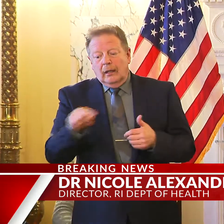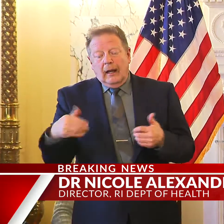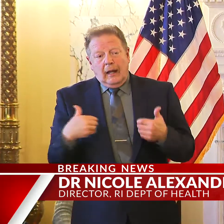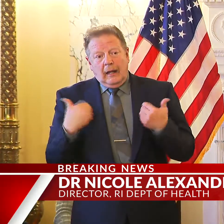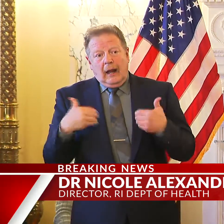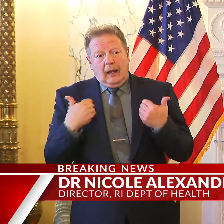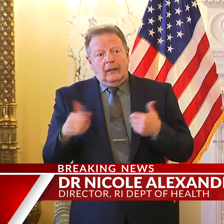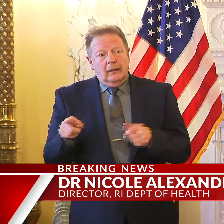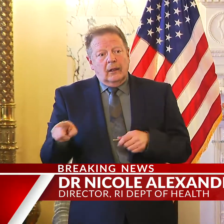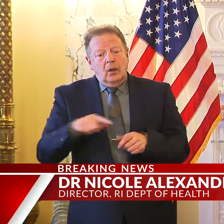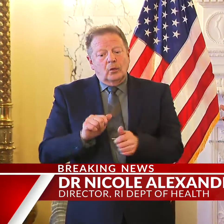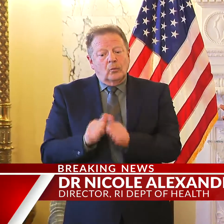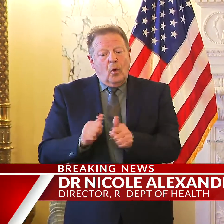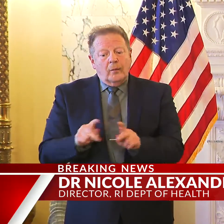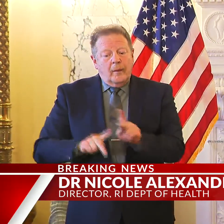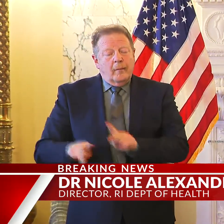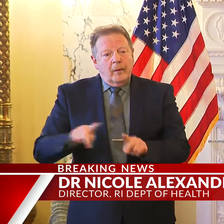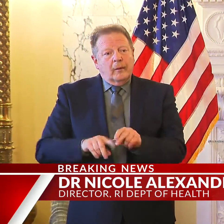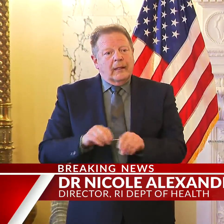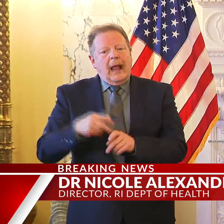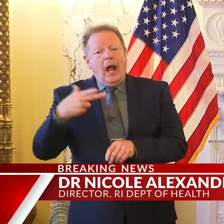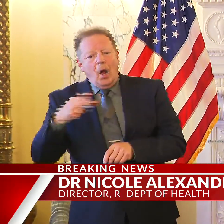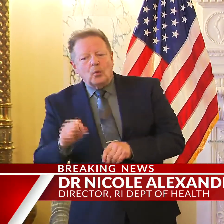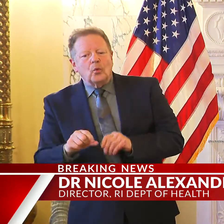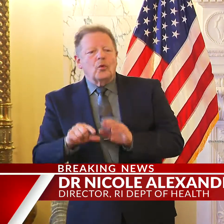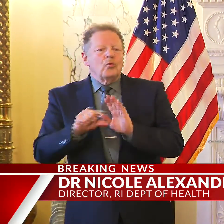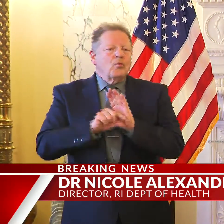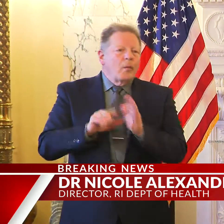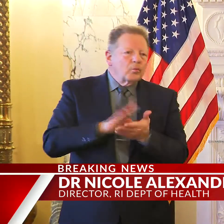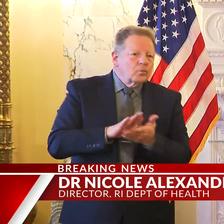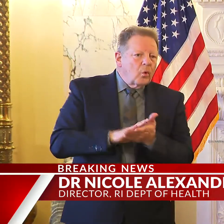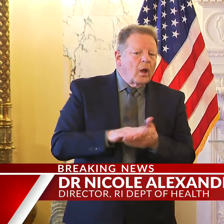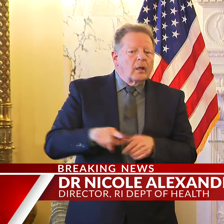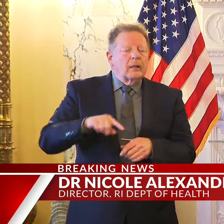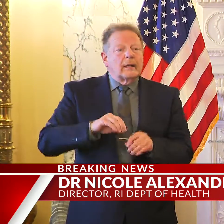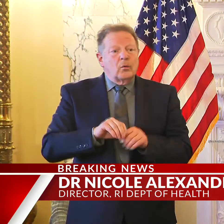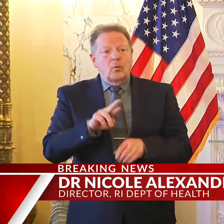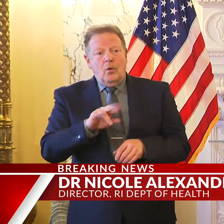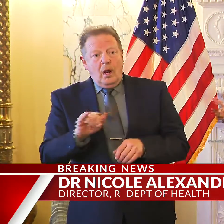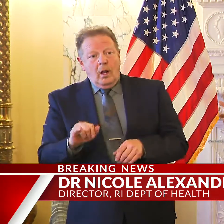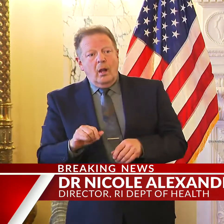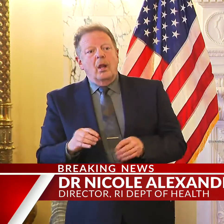THE OTHER WONDERFUL ATHLETES WE HAVE IN THE STATE,